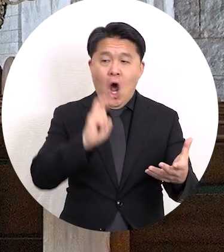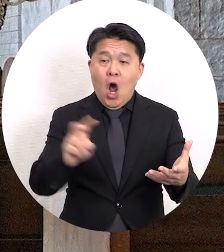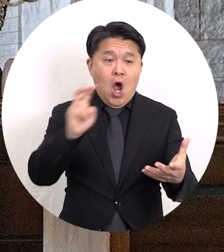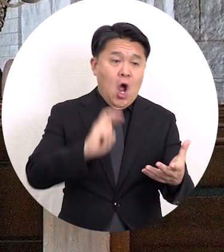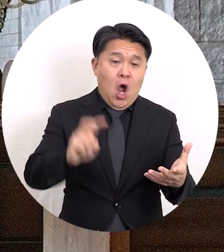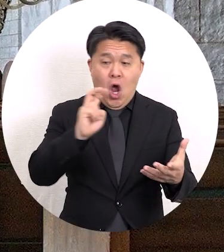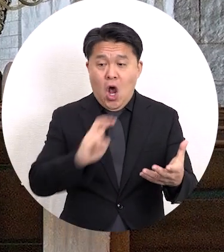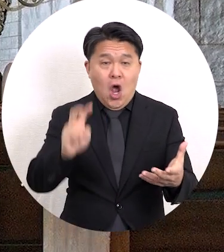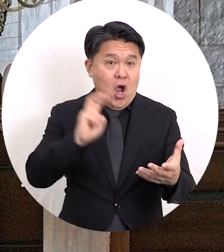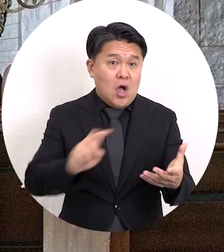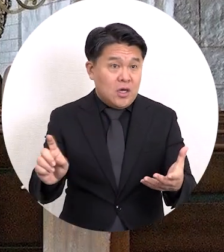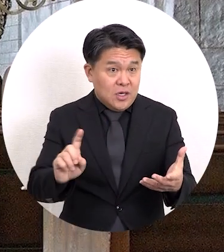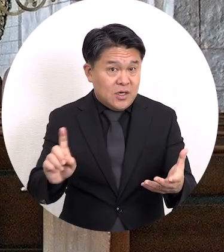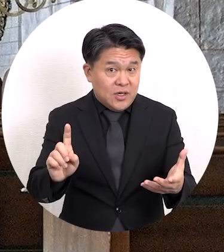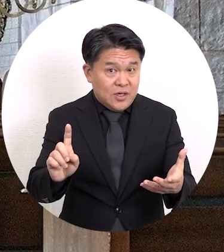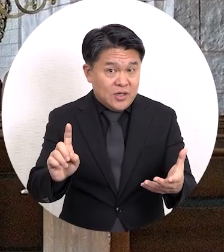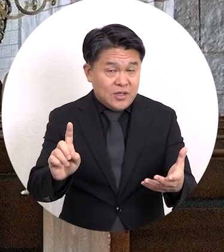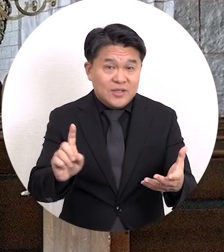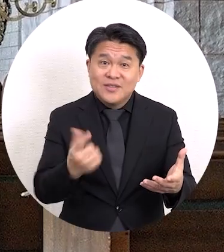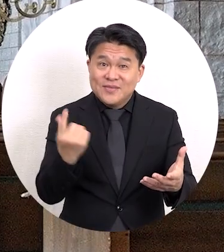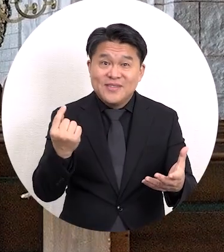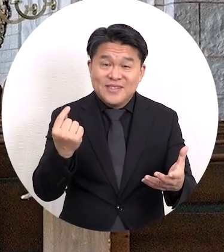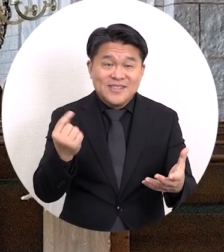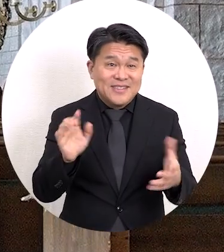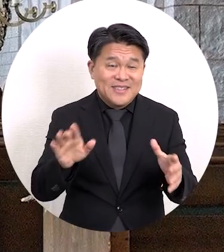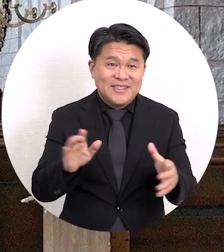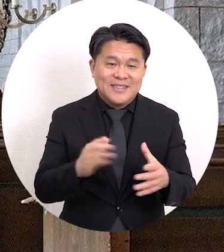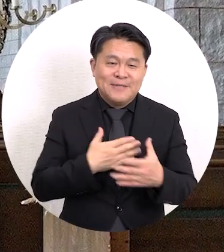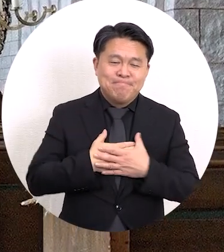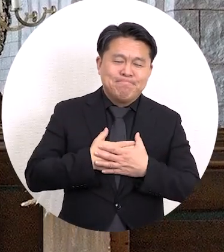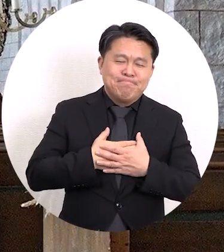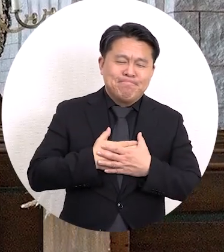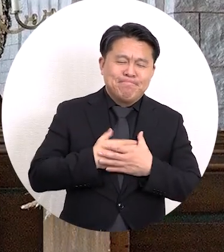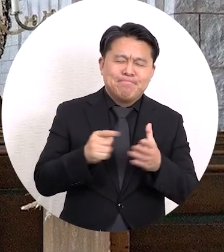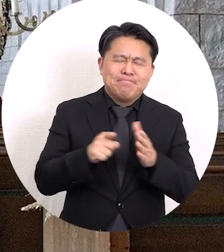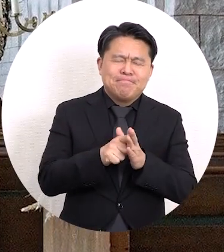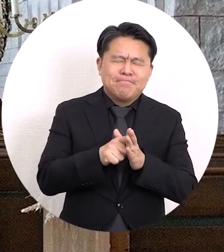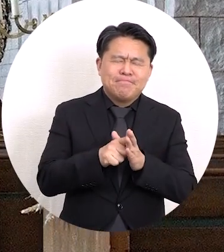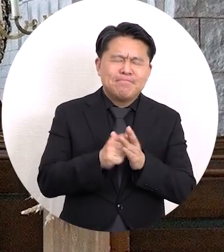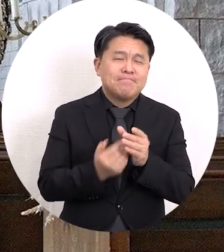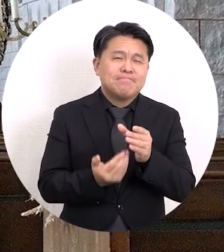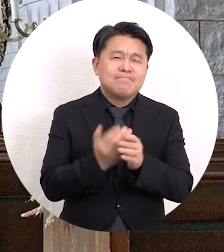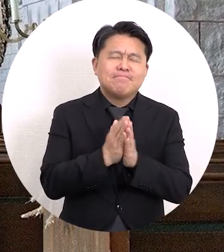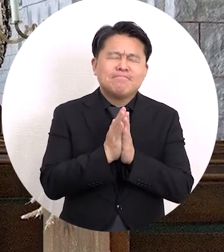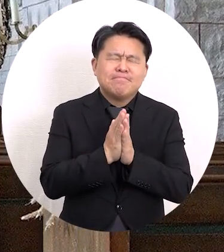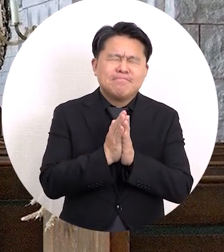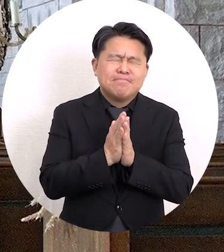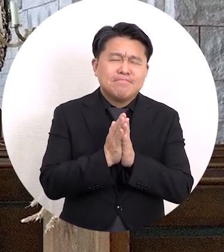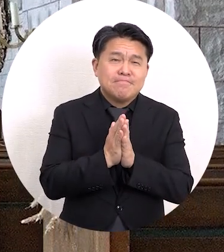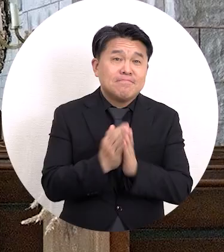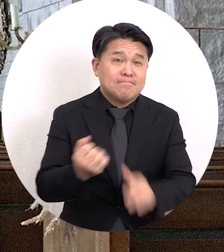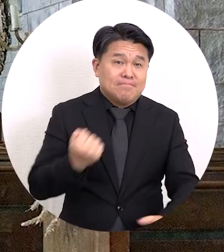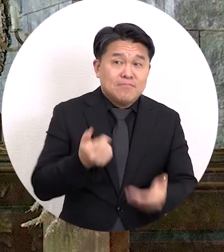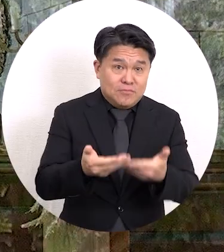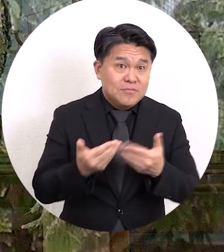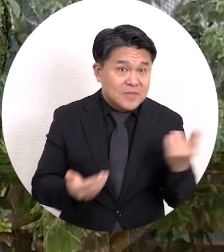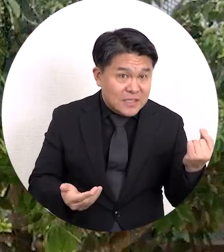it evokes a strong sense of reverence and respect. Music plays a powerful role in enhancing that feeling.